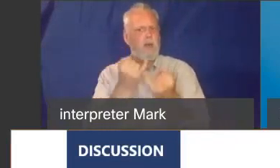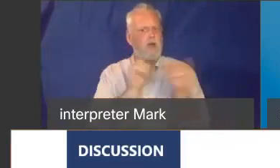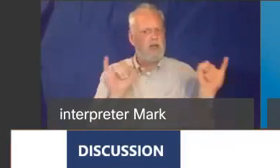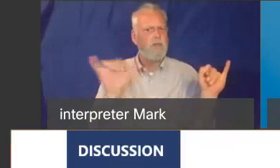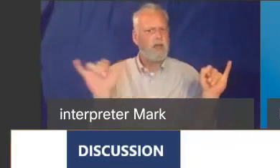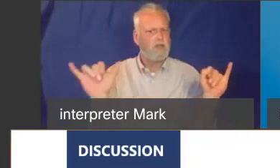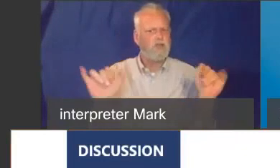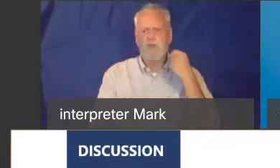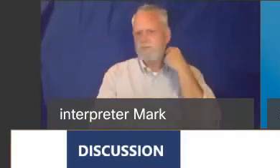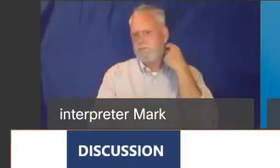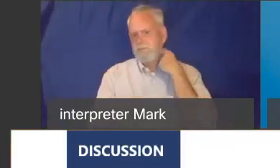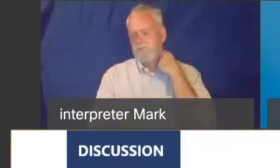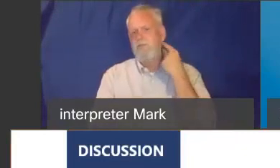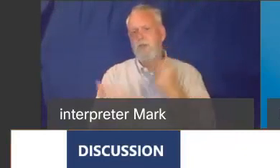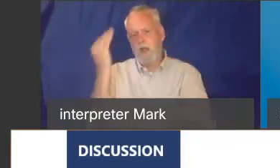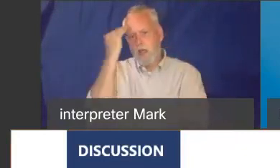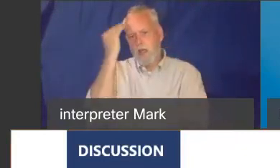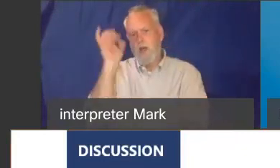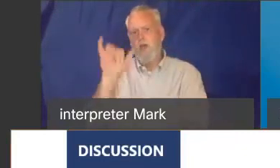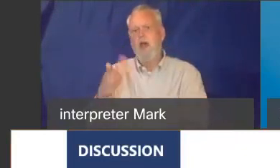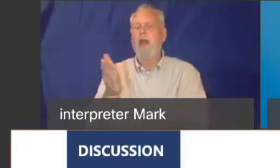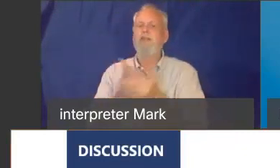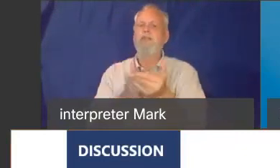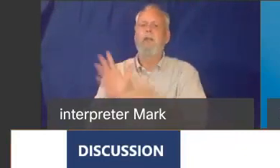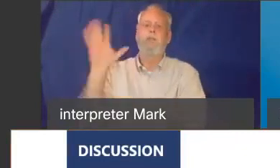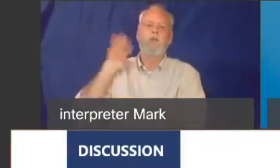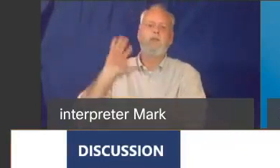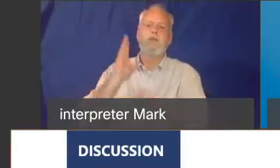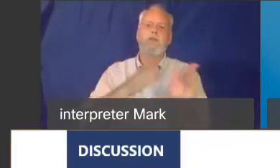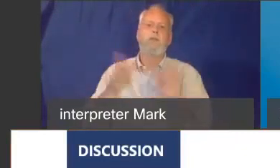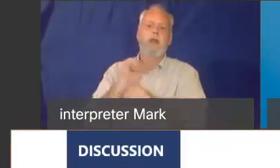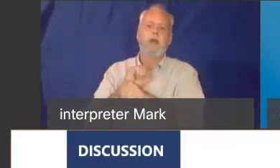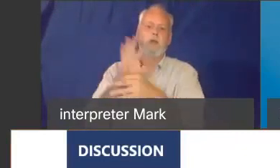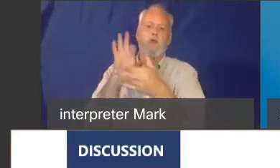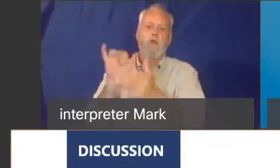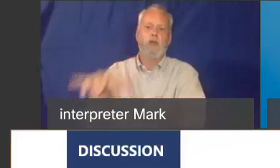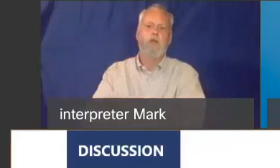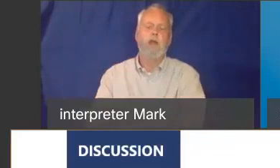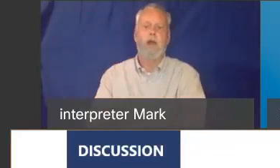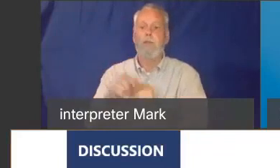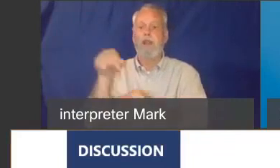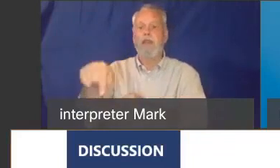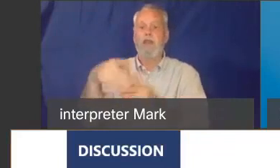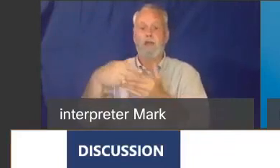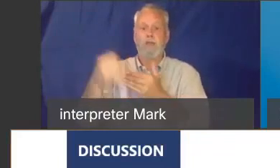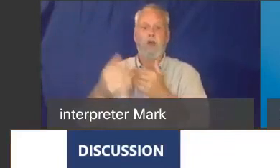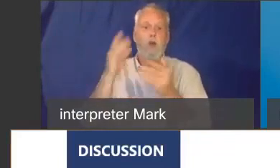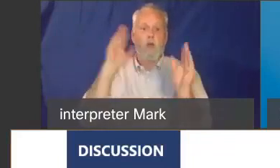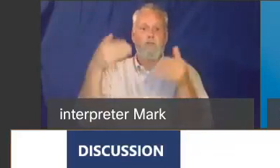I know that that has had some, some prior planning work on it again on this project, we're focused on getting this missing link.